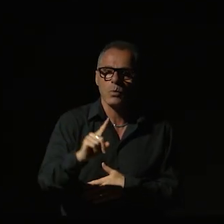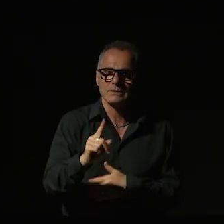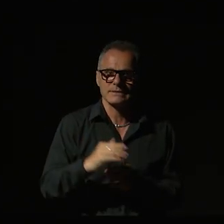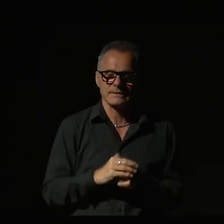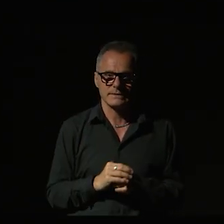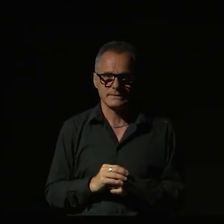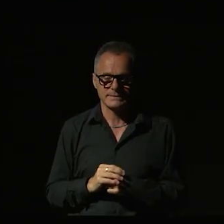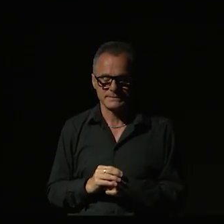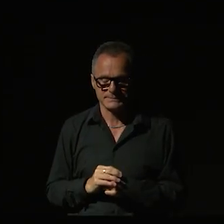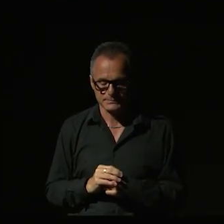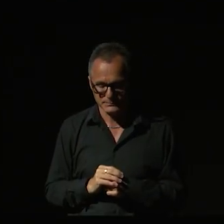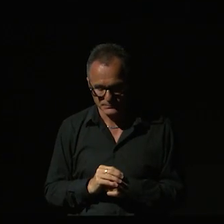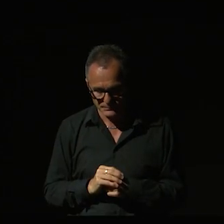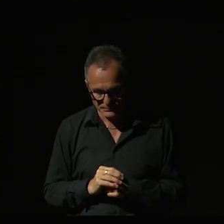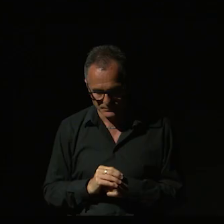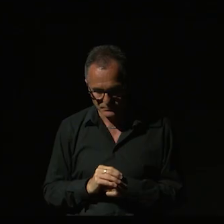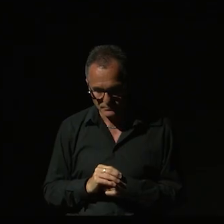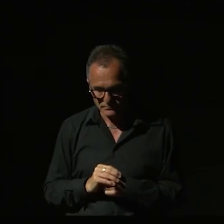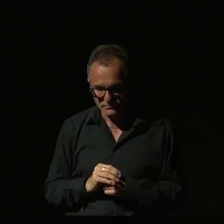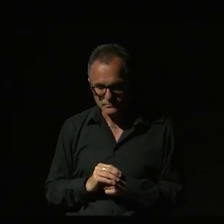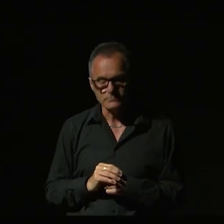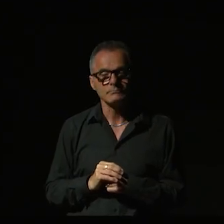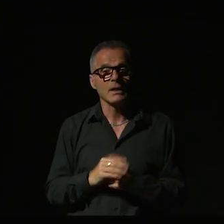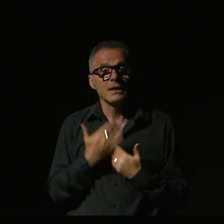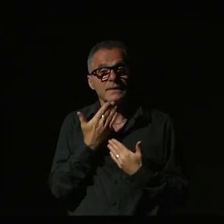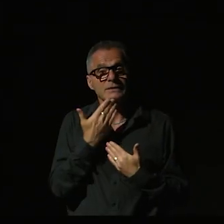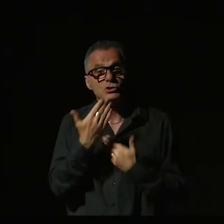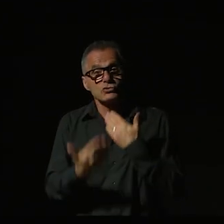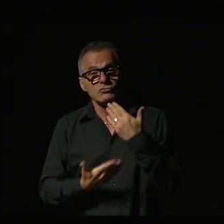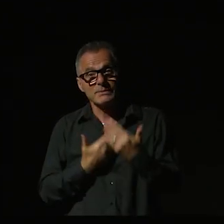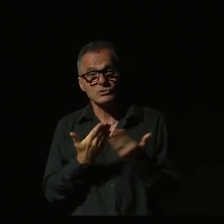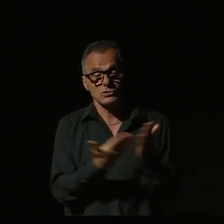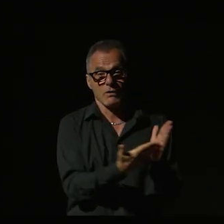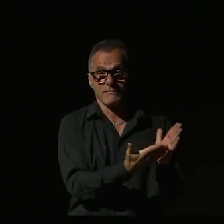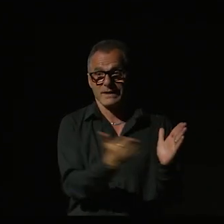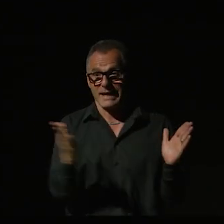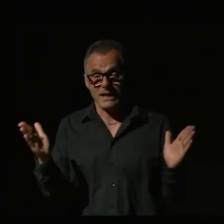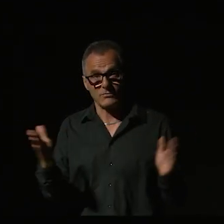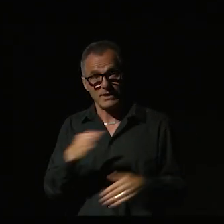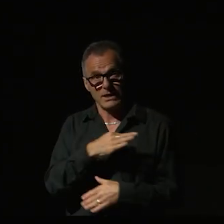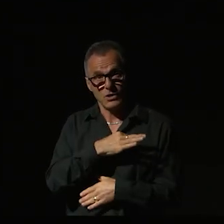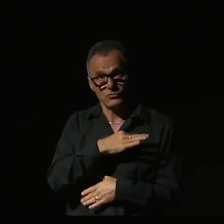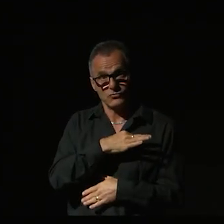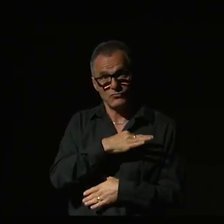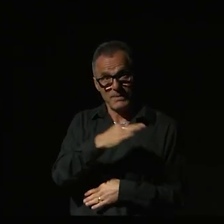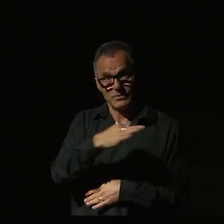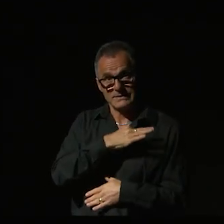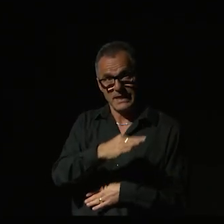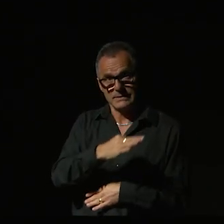Giovanni Bellori's description of the Gallery in the 'Lives' represents the first comprehensive analysis of the work,